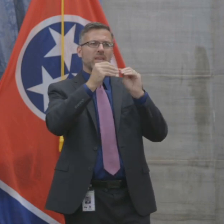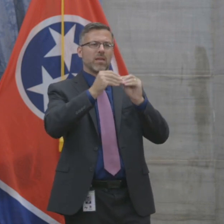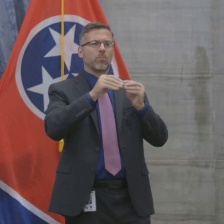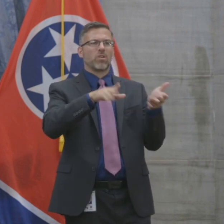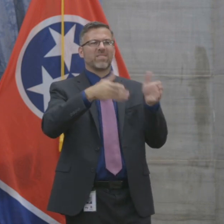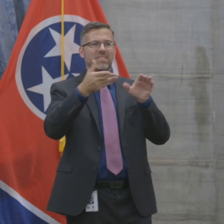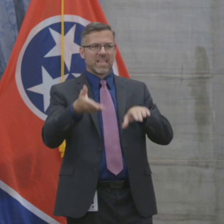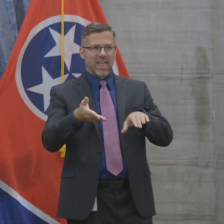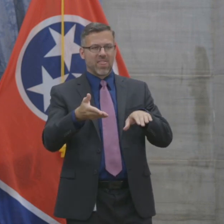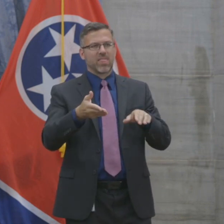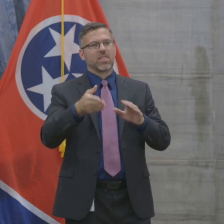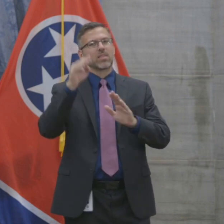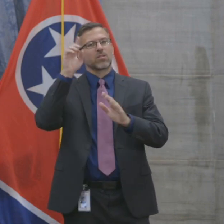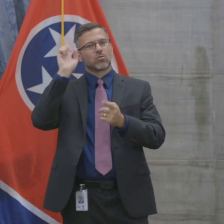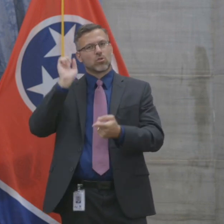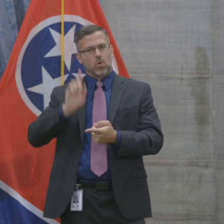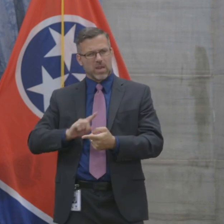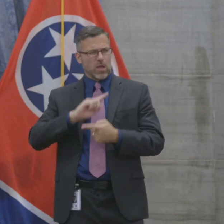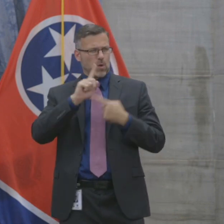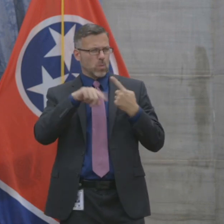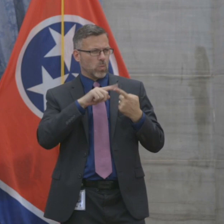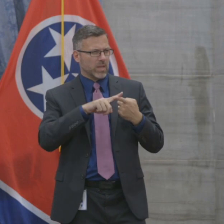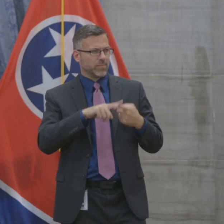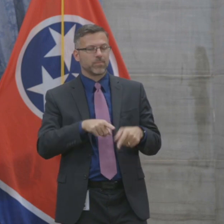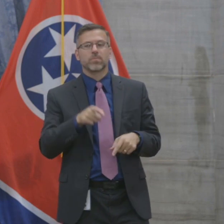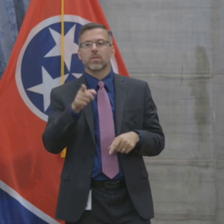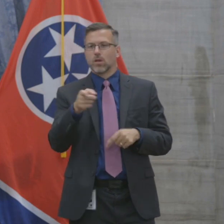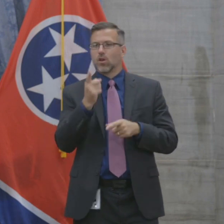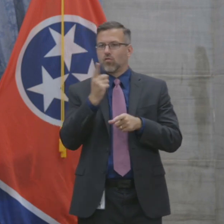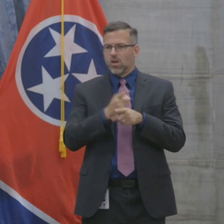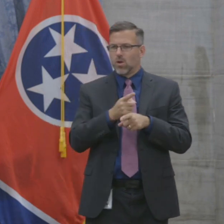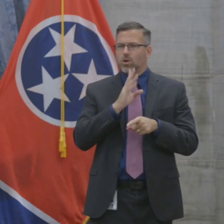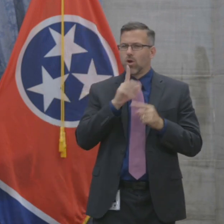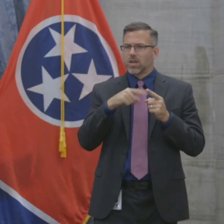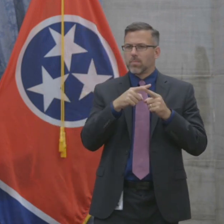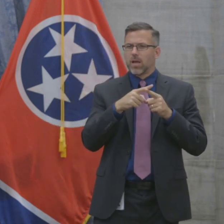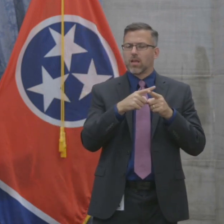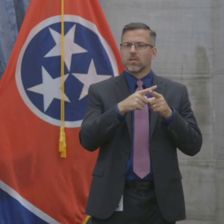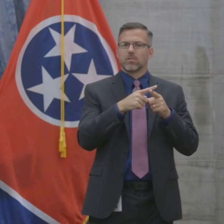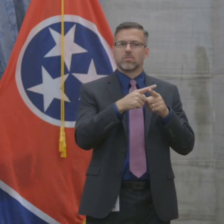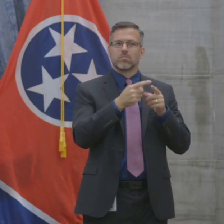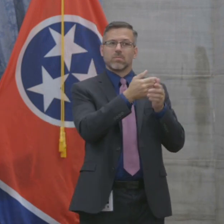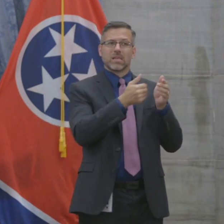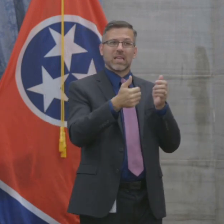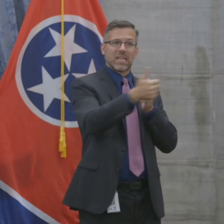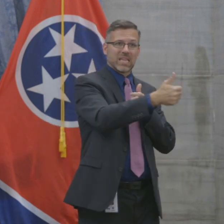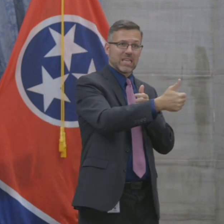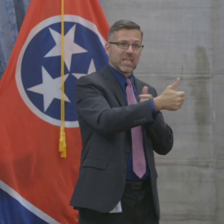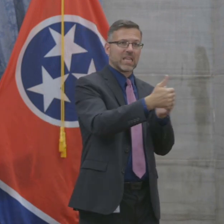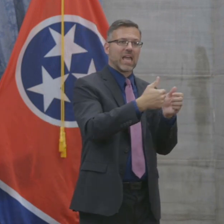The rural areas are last in that progression, but the news from those areas is still positive.